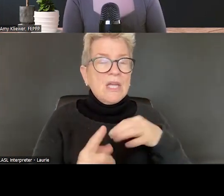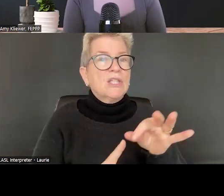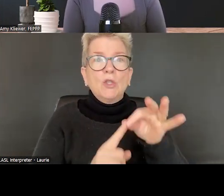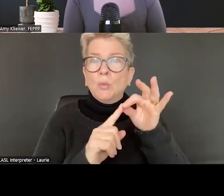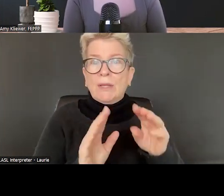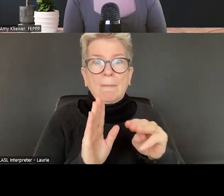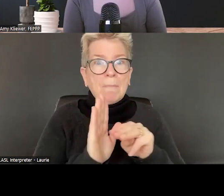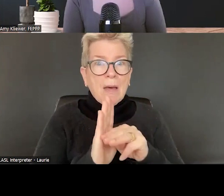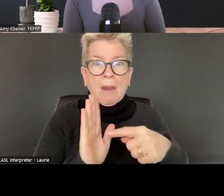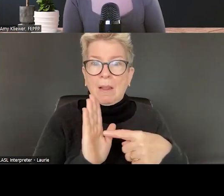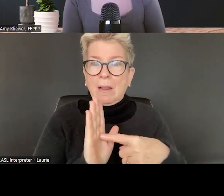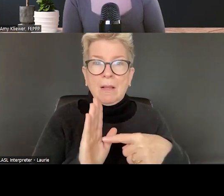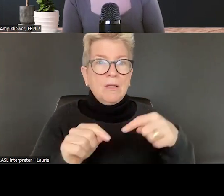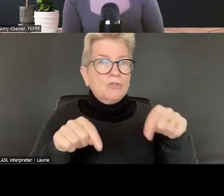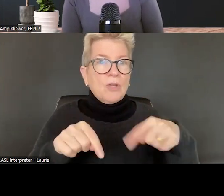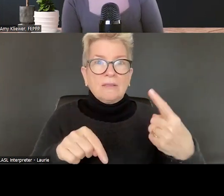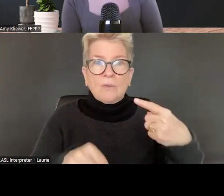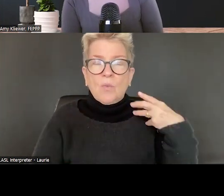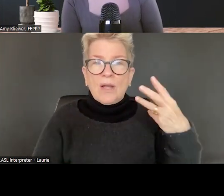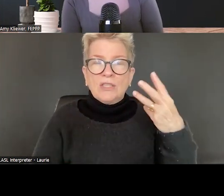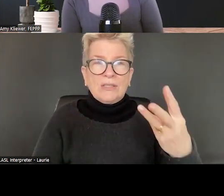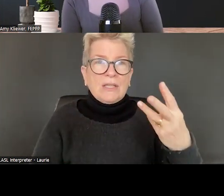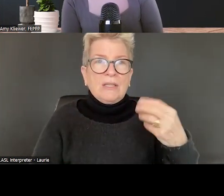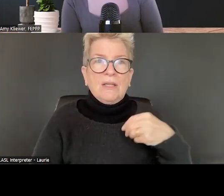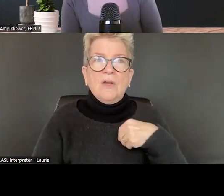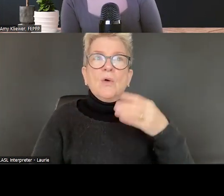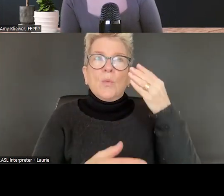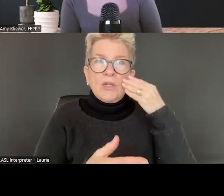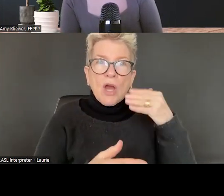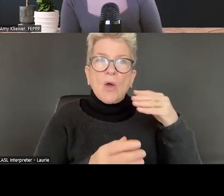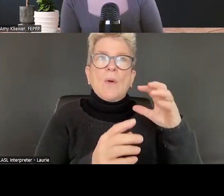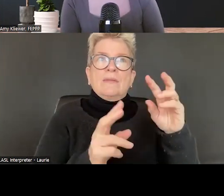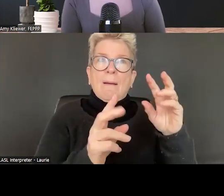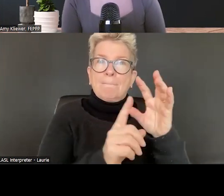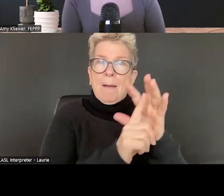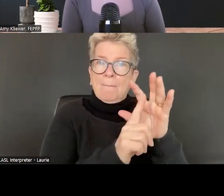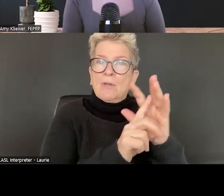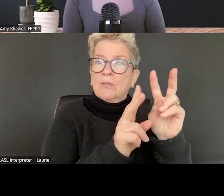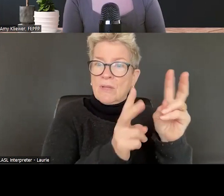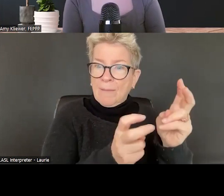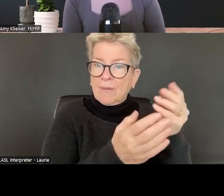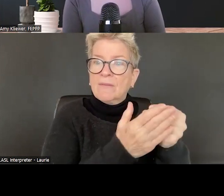nobody else. As popular as the topic of financial education is right now, no other state in the